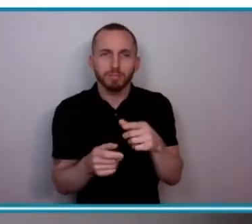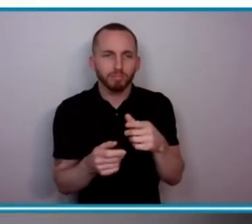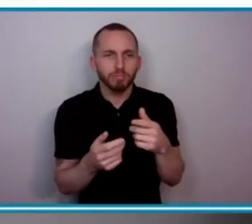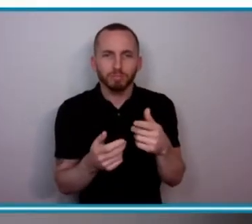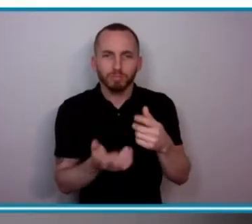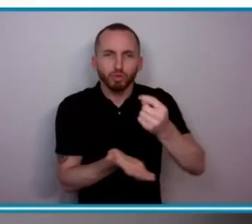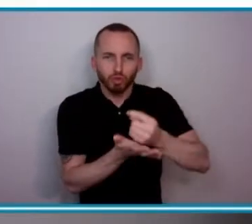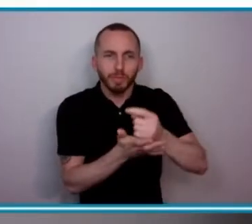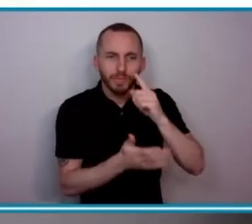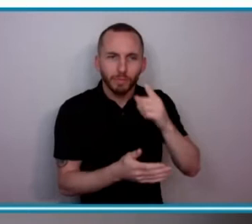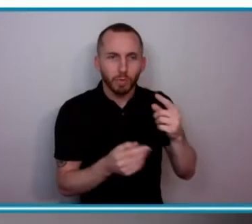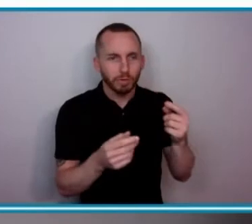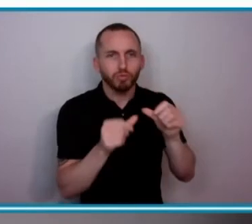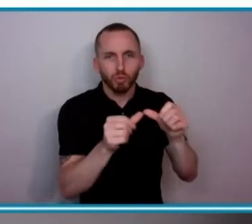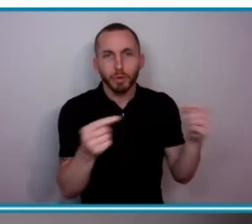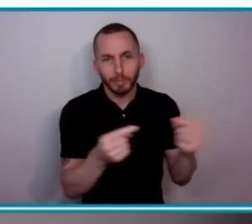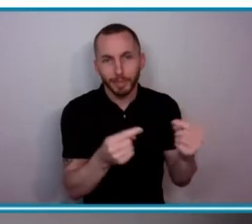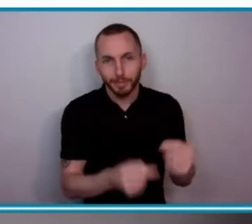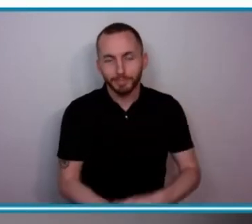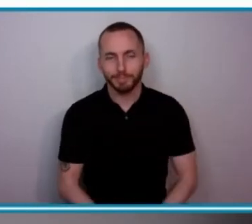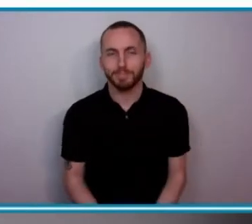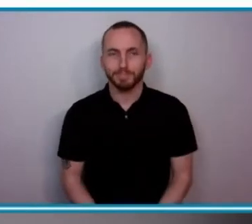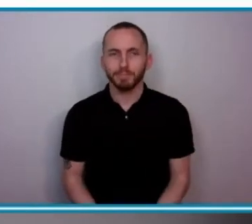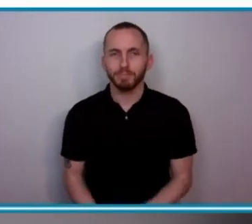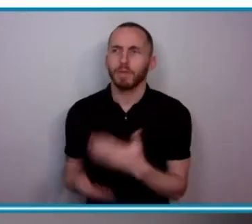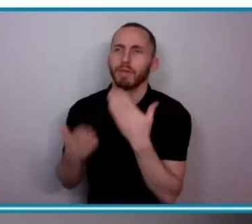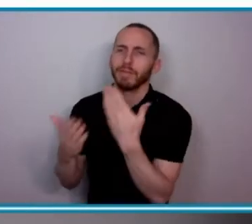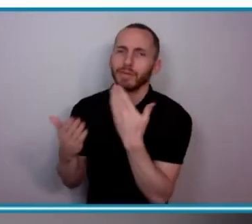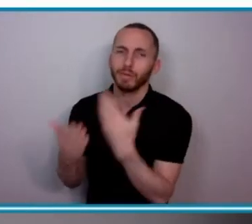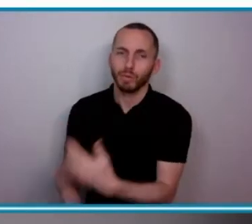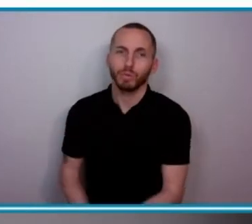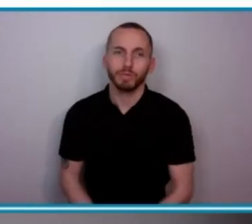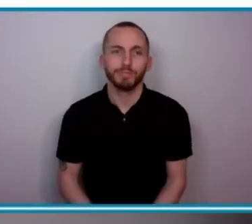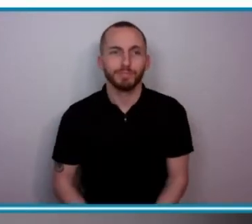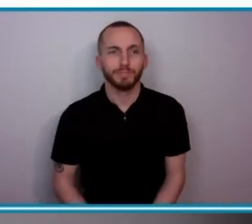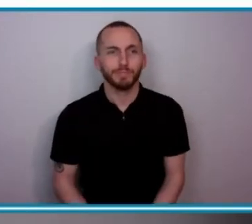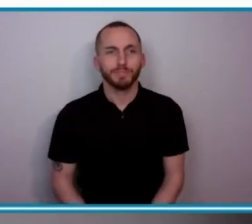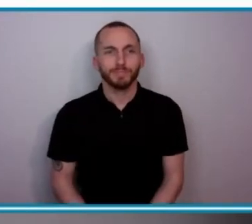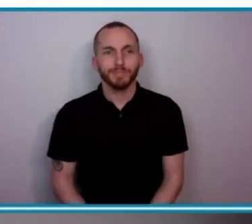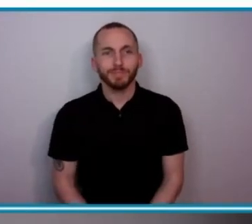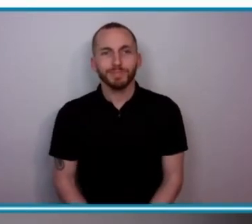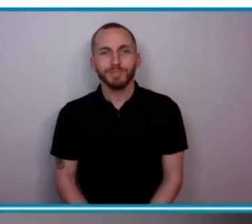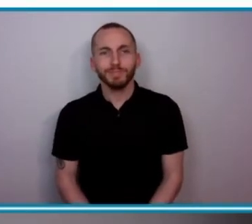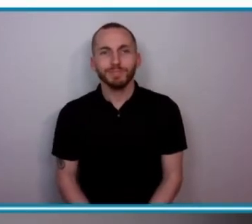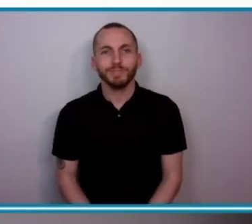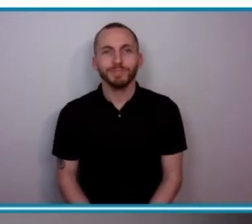Thanks so much Dr. Bradt and Dr. Story, I'll give you the last word on this topic as we wrap up.